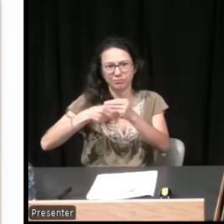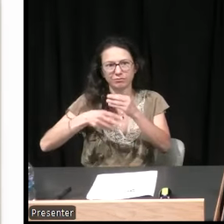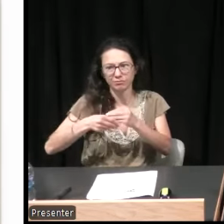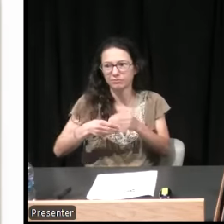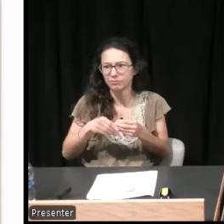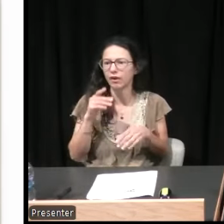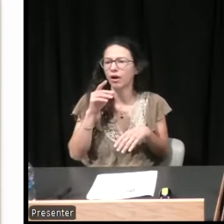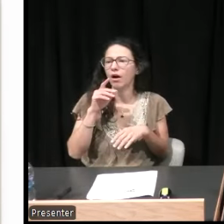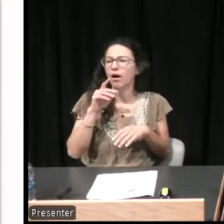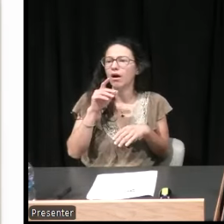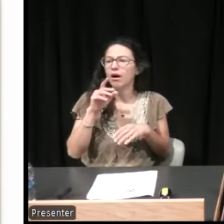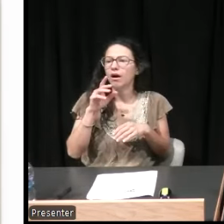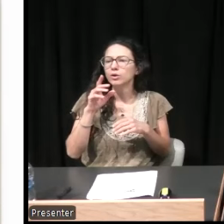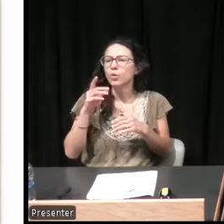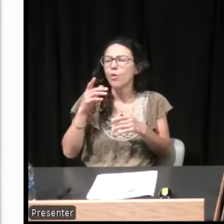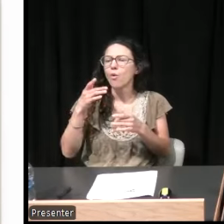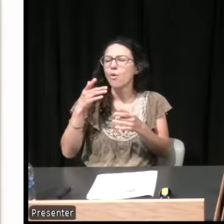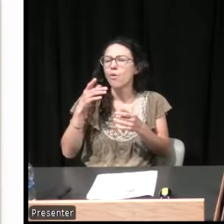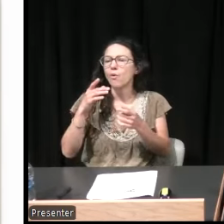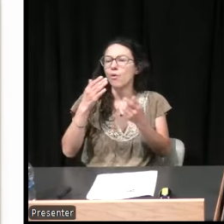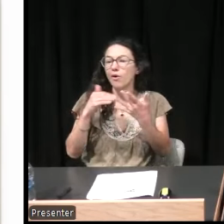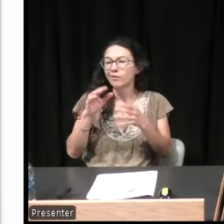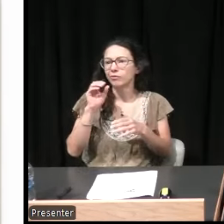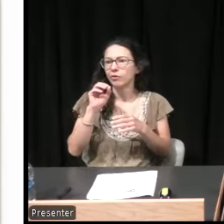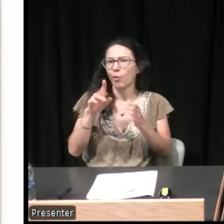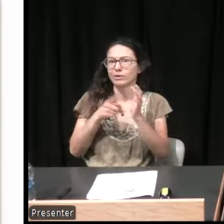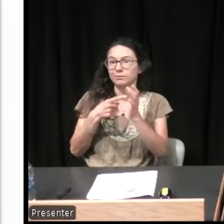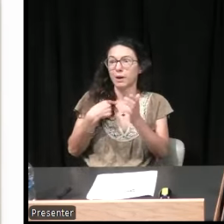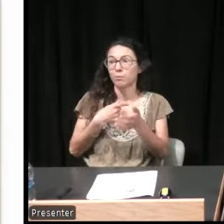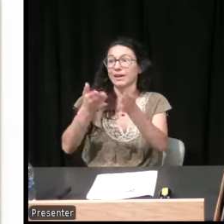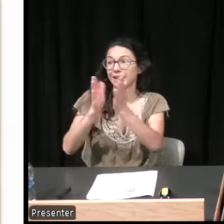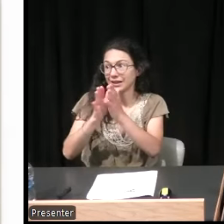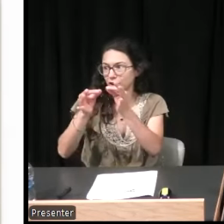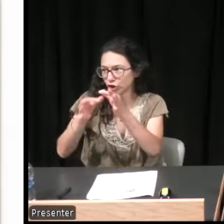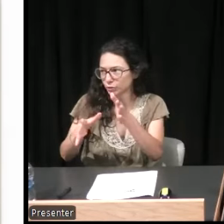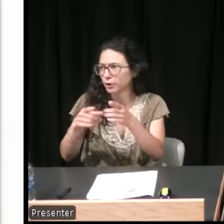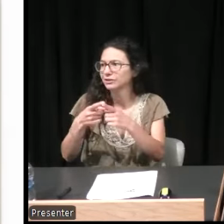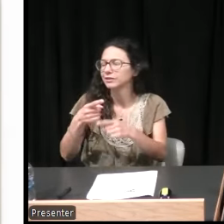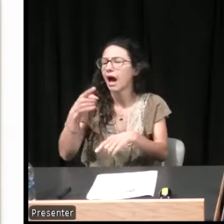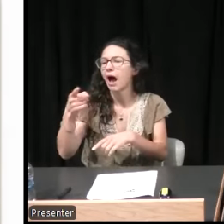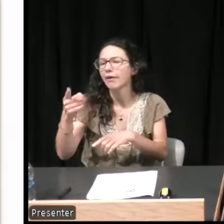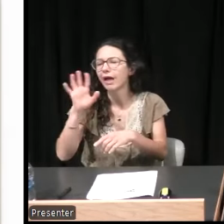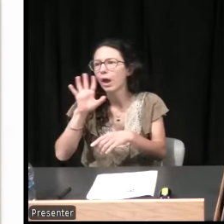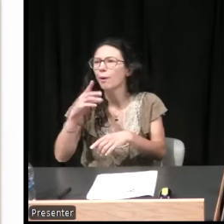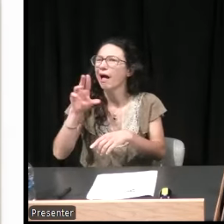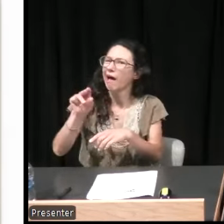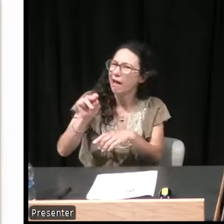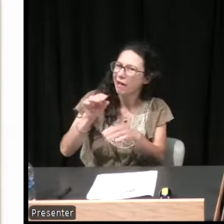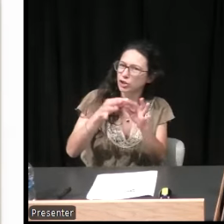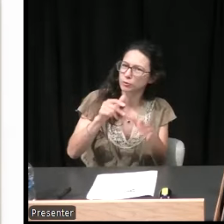who's making interpreter requests sometimes and sometimes we will request an interpreter